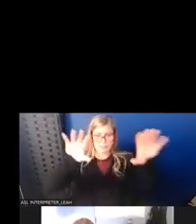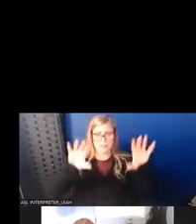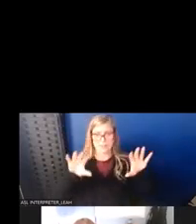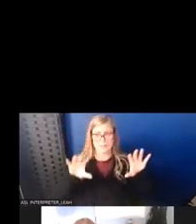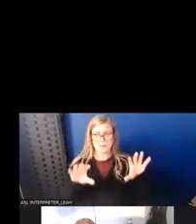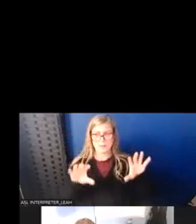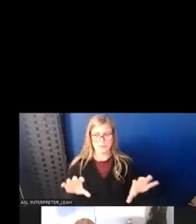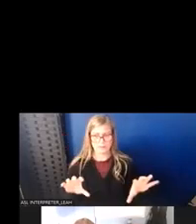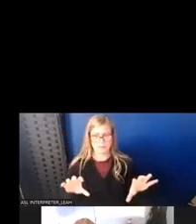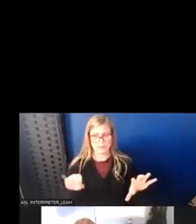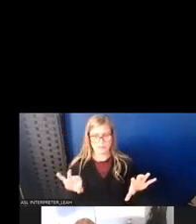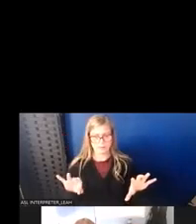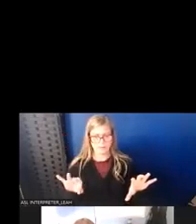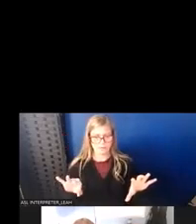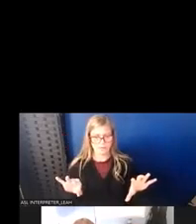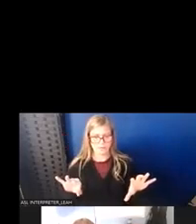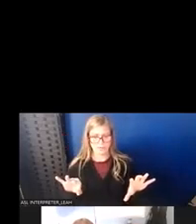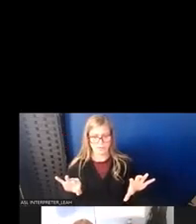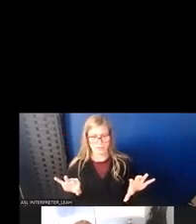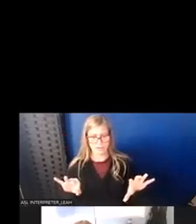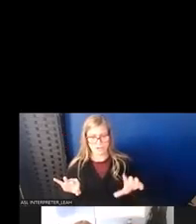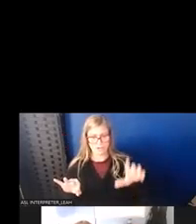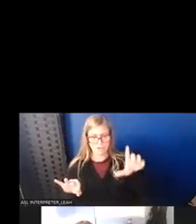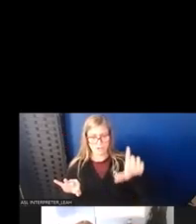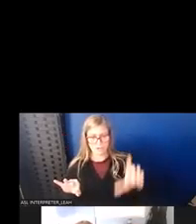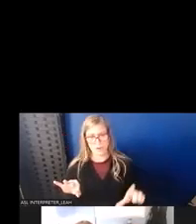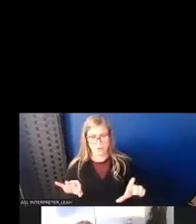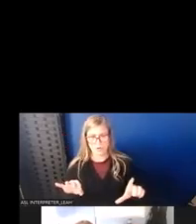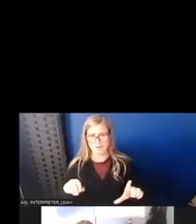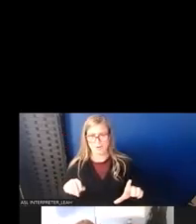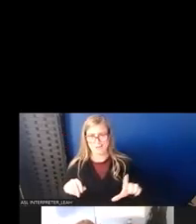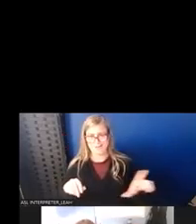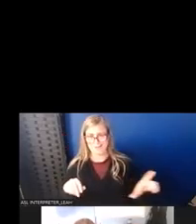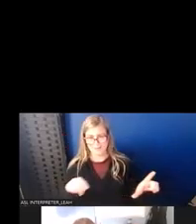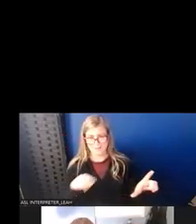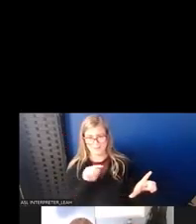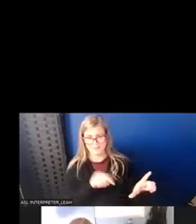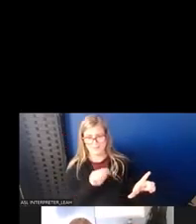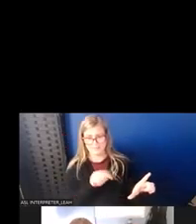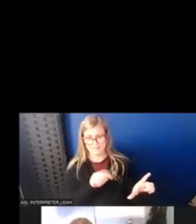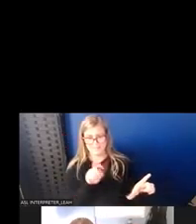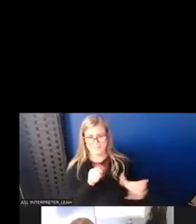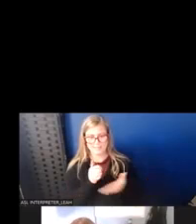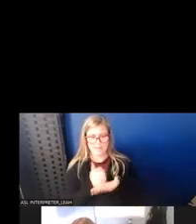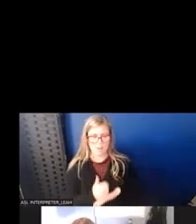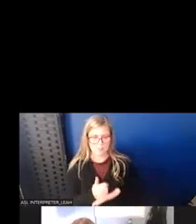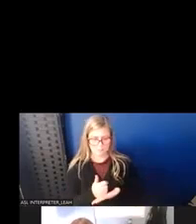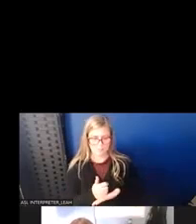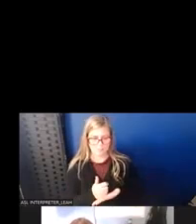lower left side, it might be something that needs more help that they're not very confident at the beginning and after the